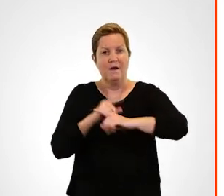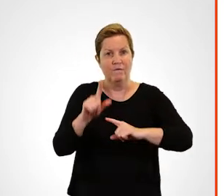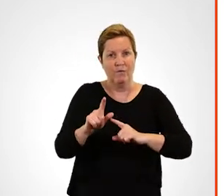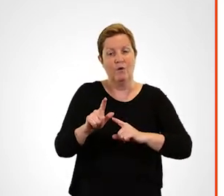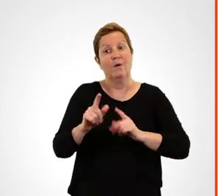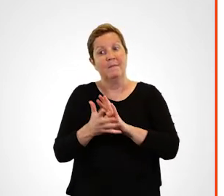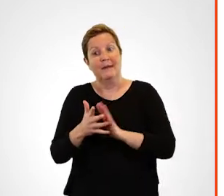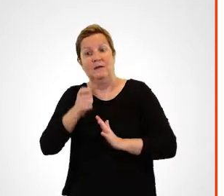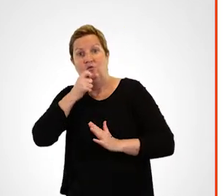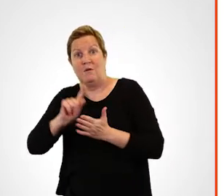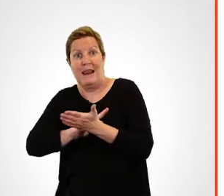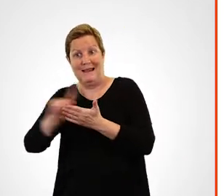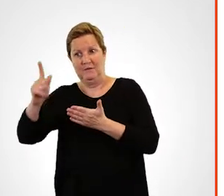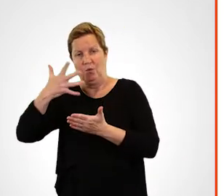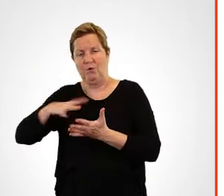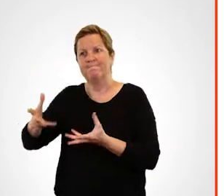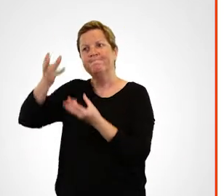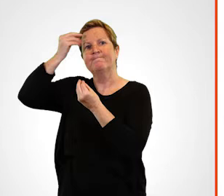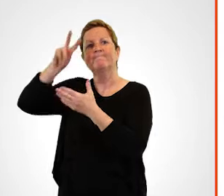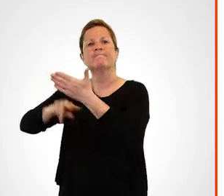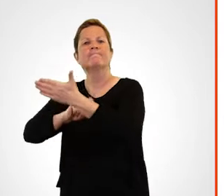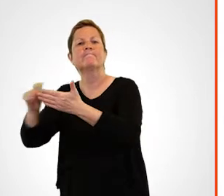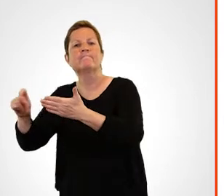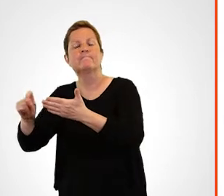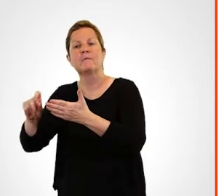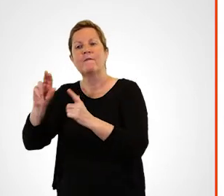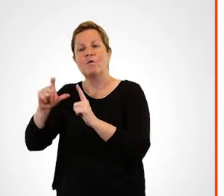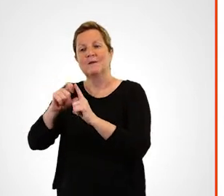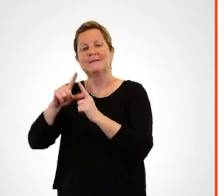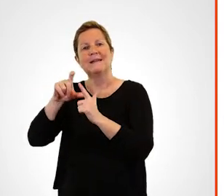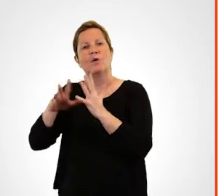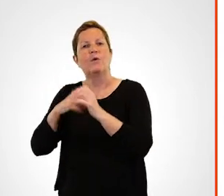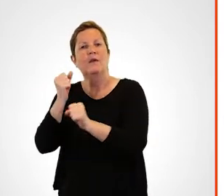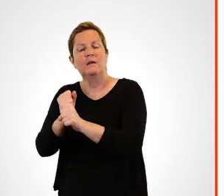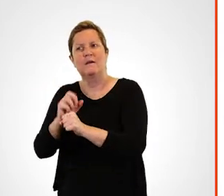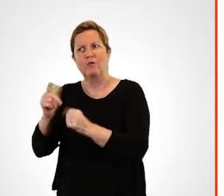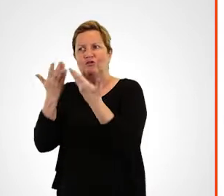later getting into literacy skills, the decoding, the general understanding.